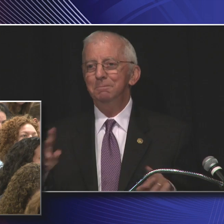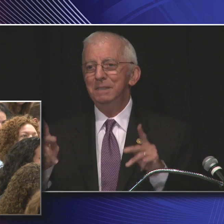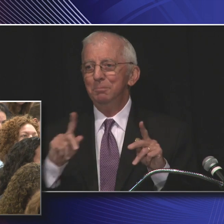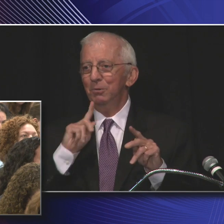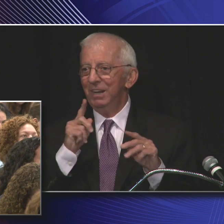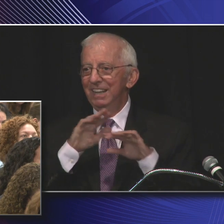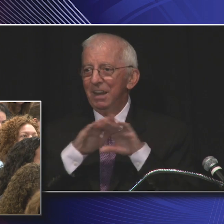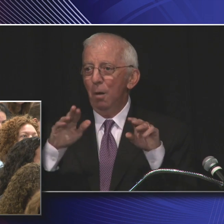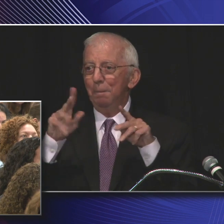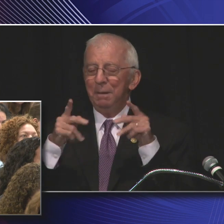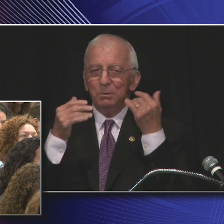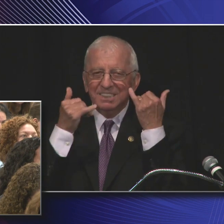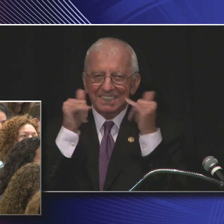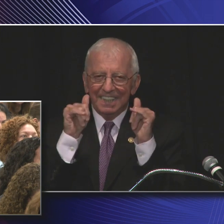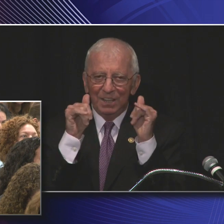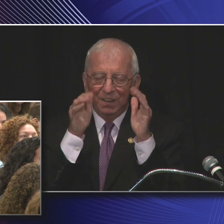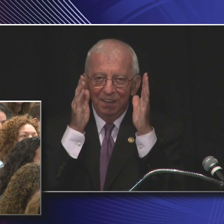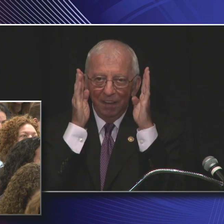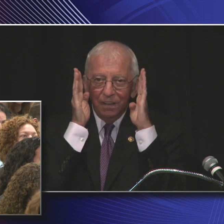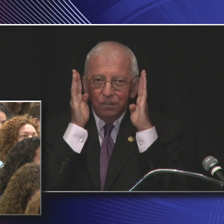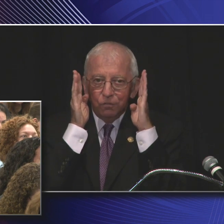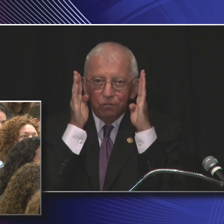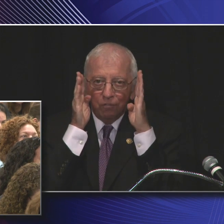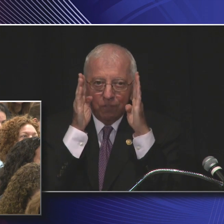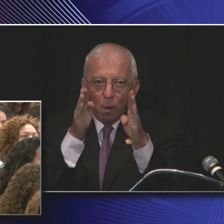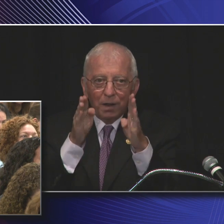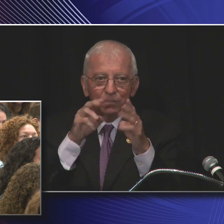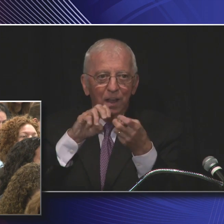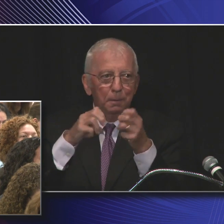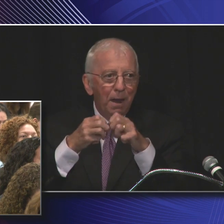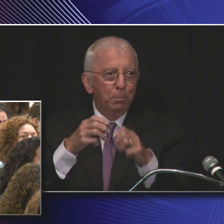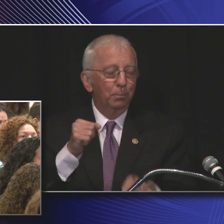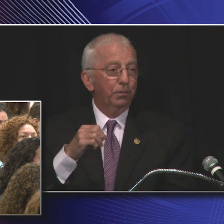People really don't. People still focus on the problem.